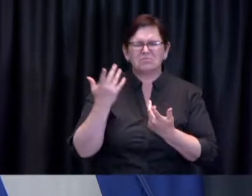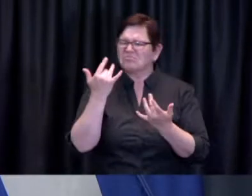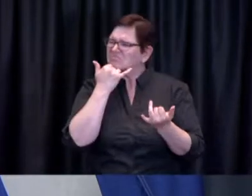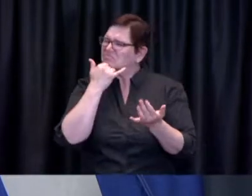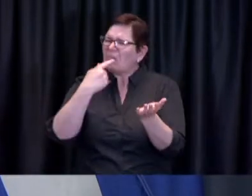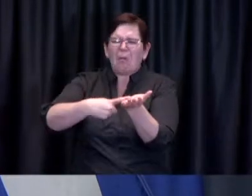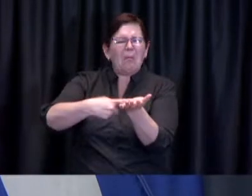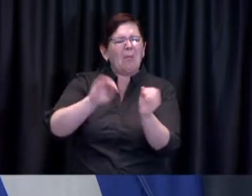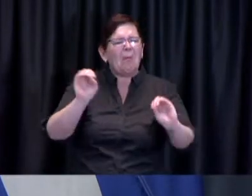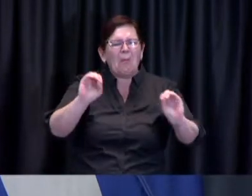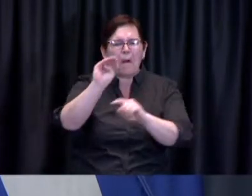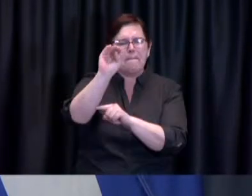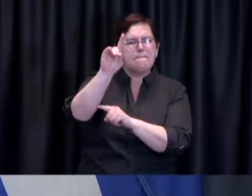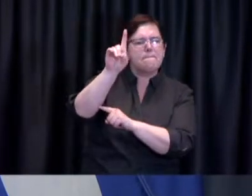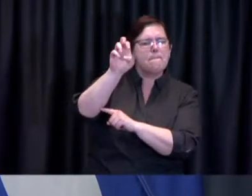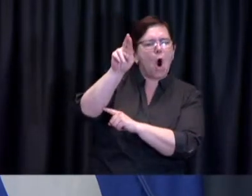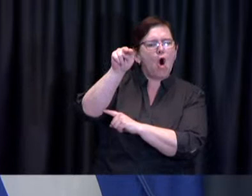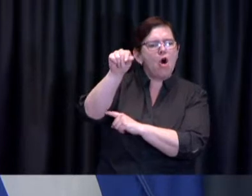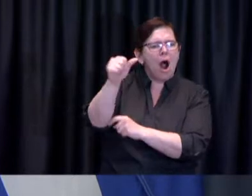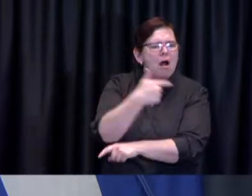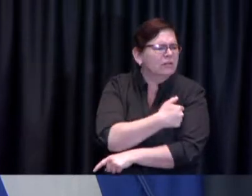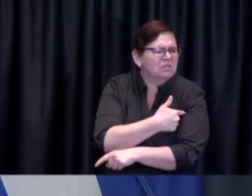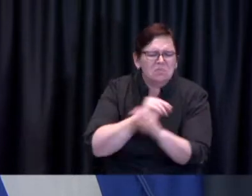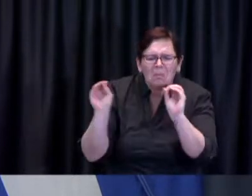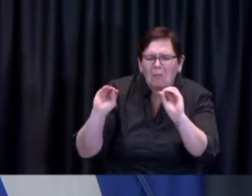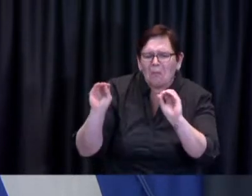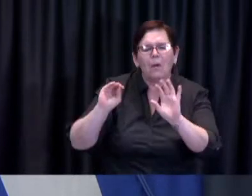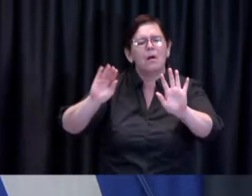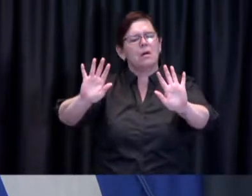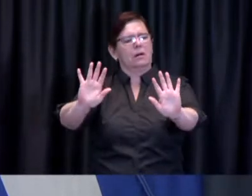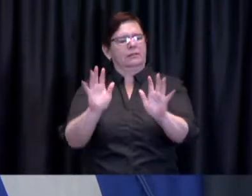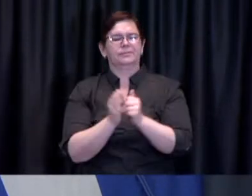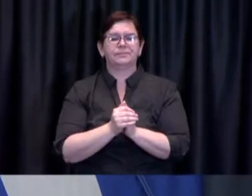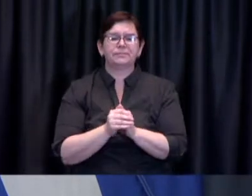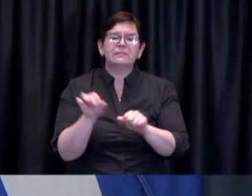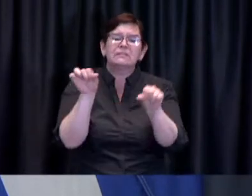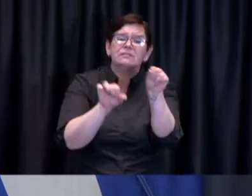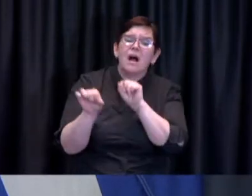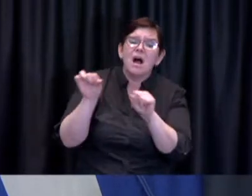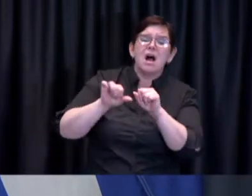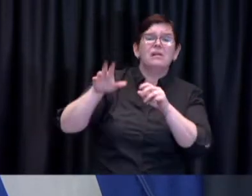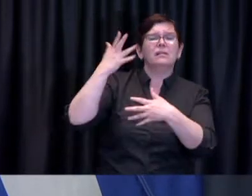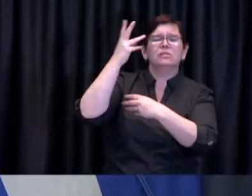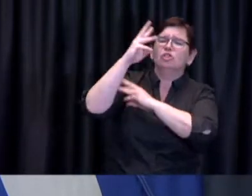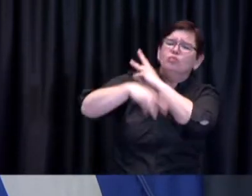and to that I say this scientists and doctors around the world are confident in the Moderna